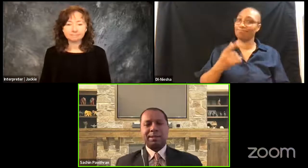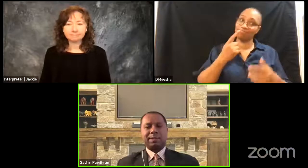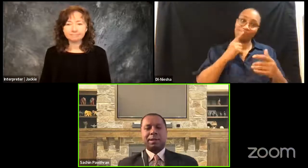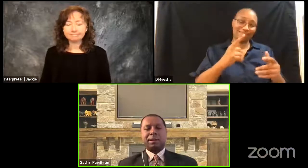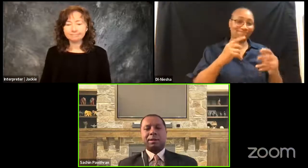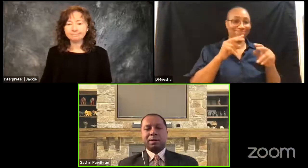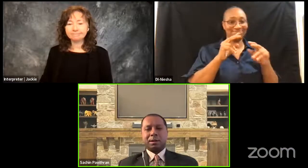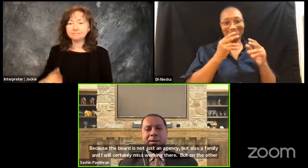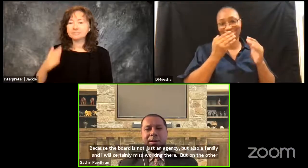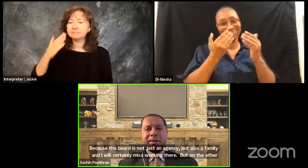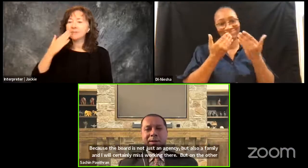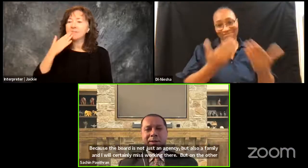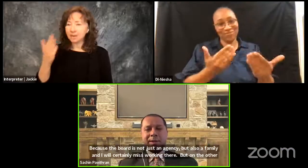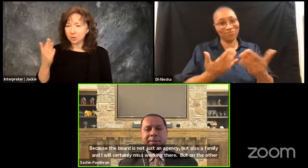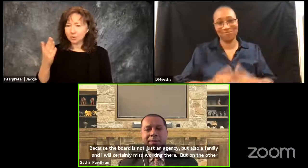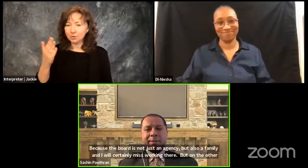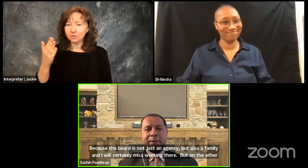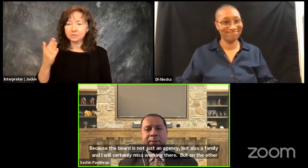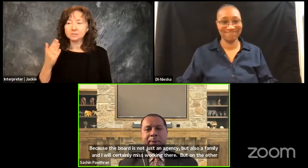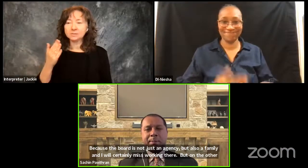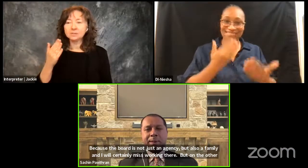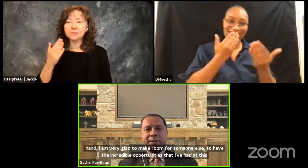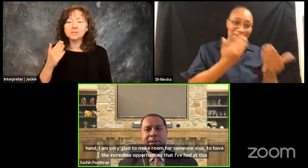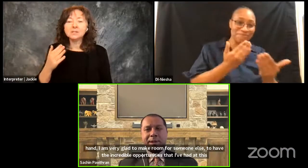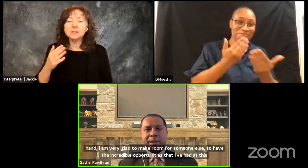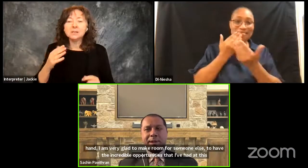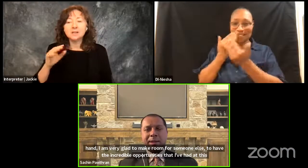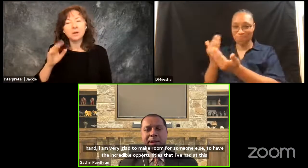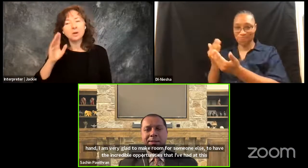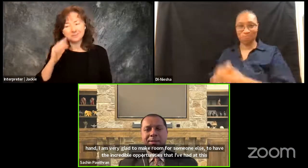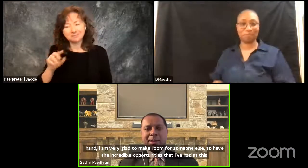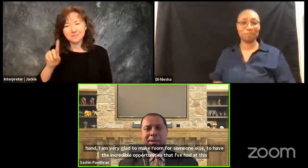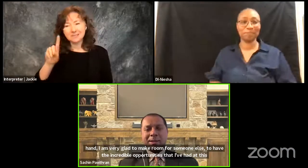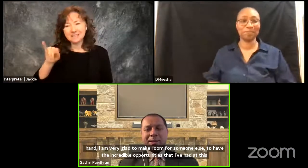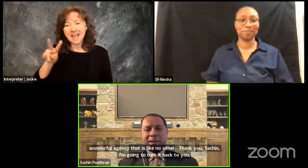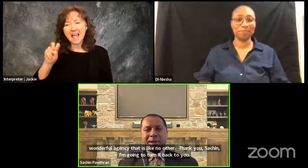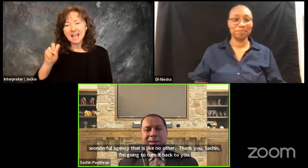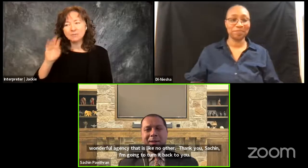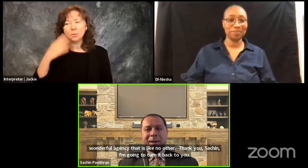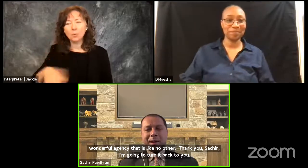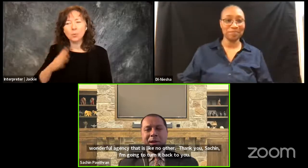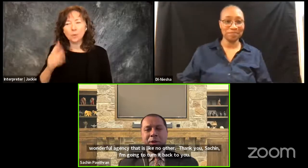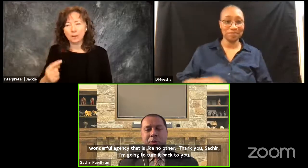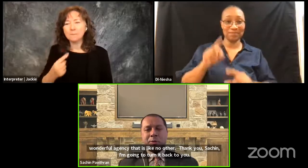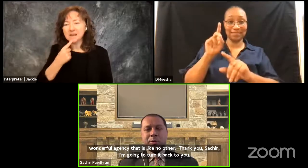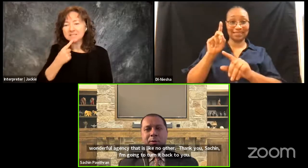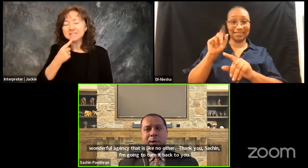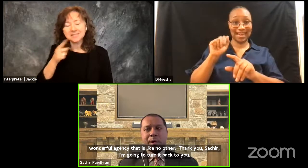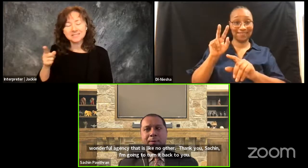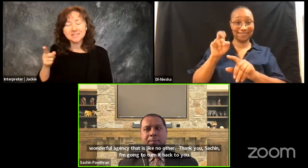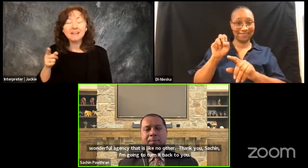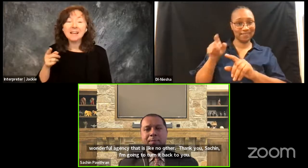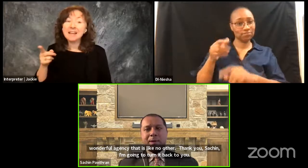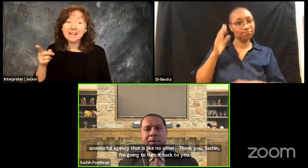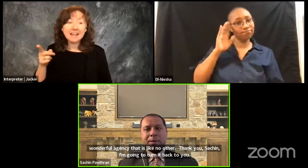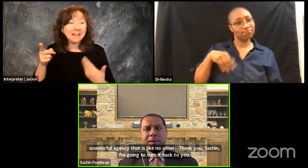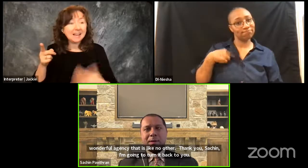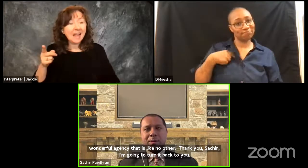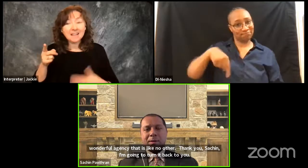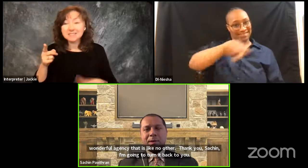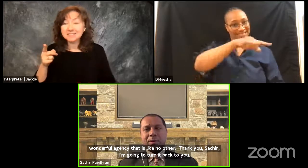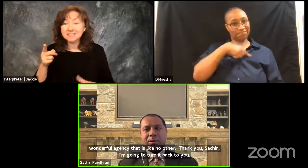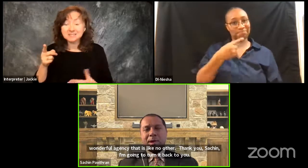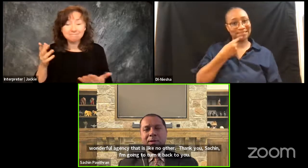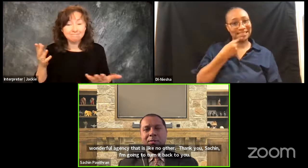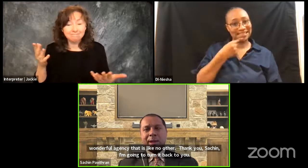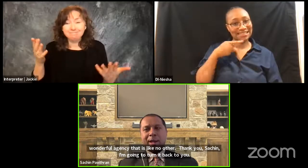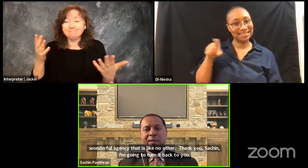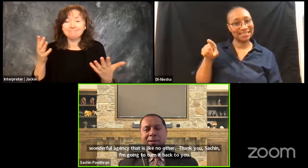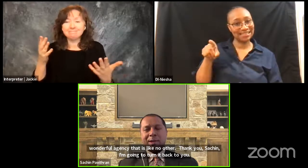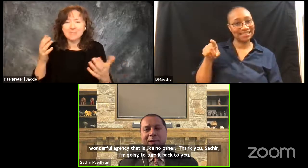As I said, earlier, Dave is definitely going to be missed, he has a huge knowledge base